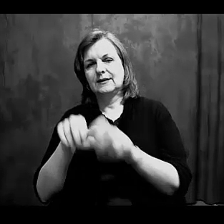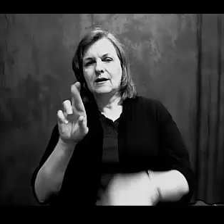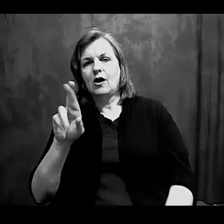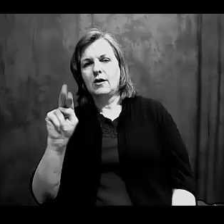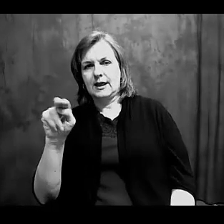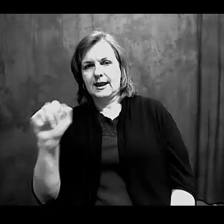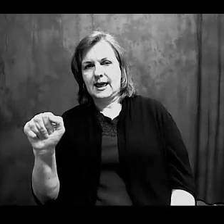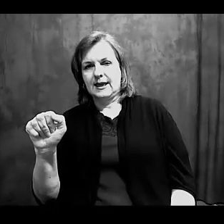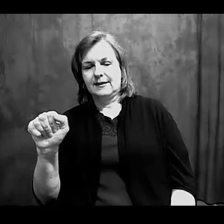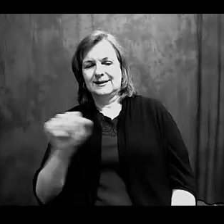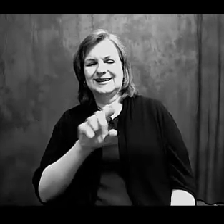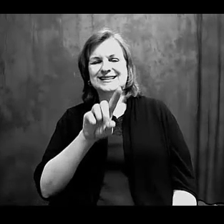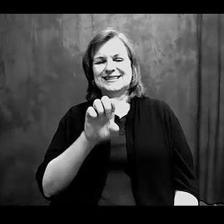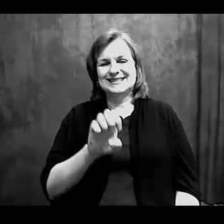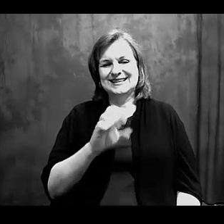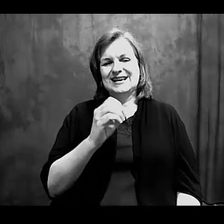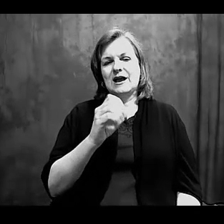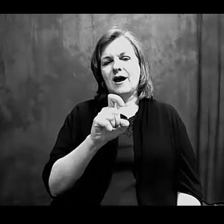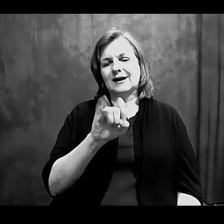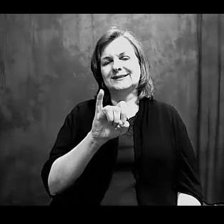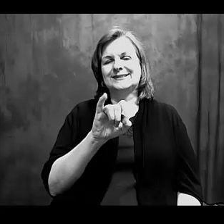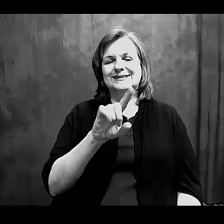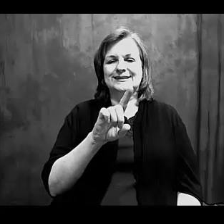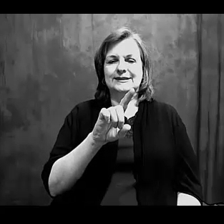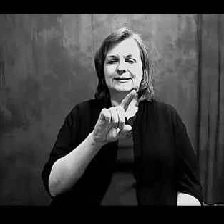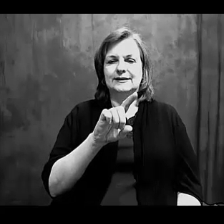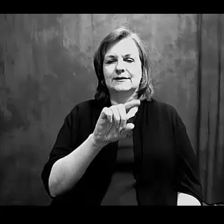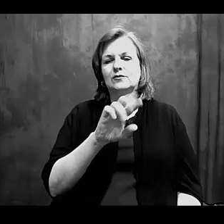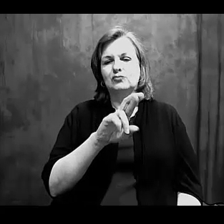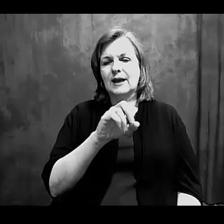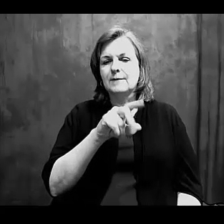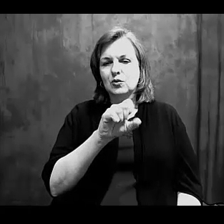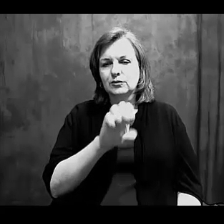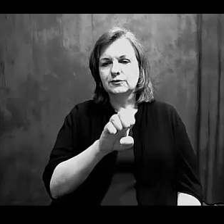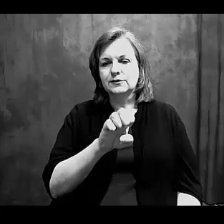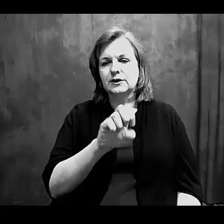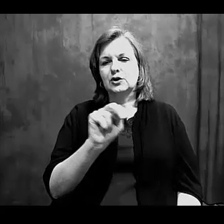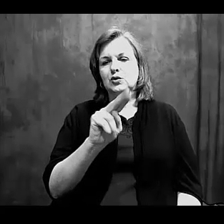so it's deoxyribonucleic nucleic acid